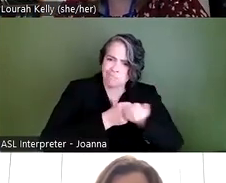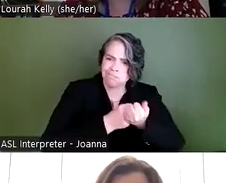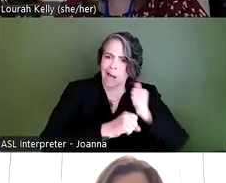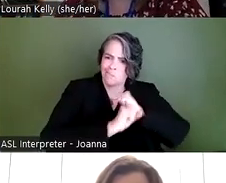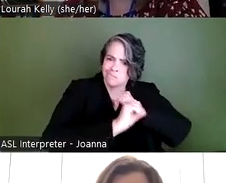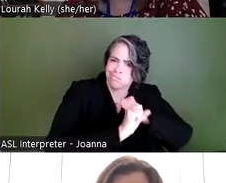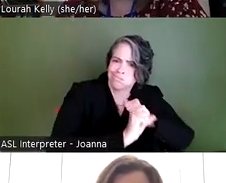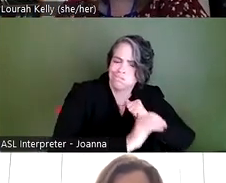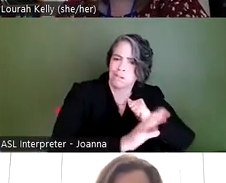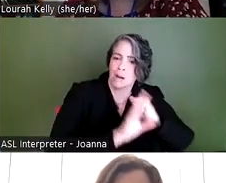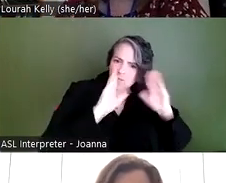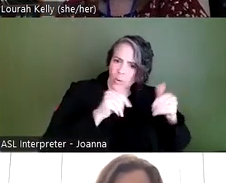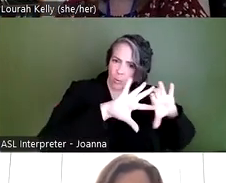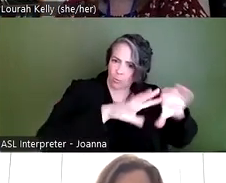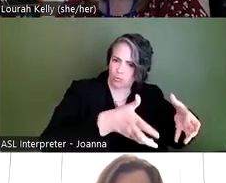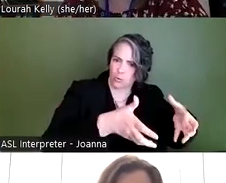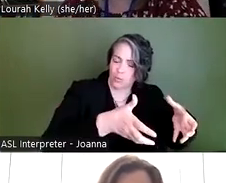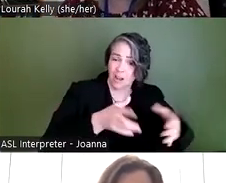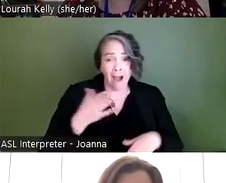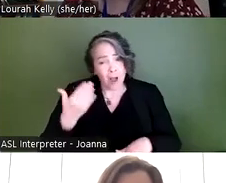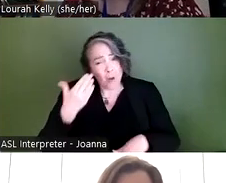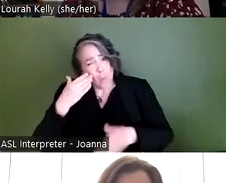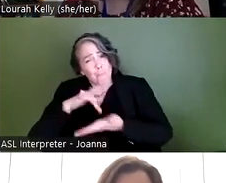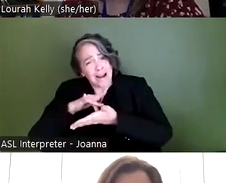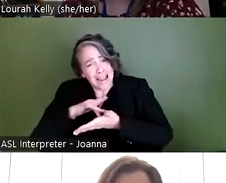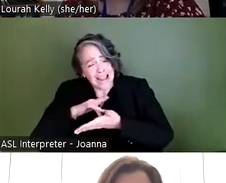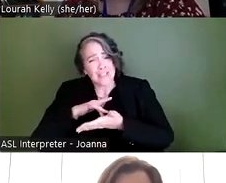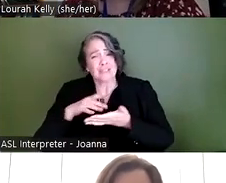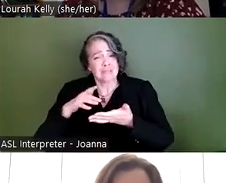we would have those commercials and ads directed to people who may be at higher risk